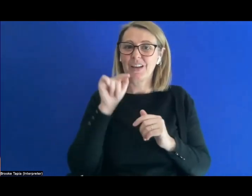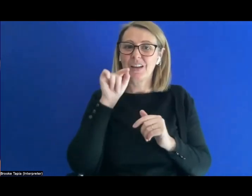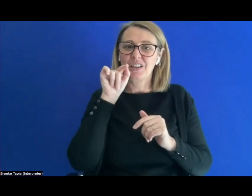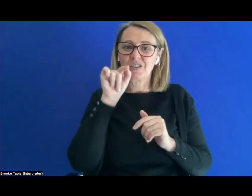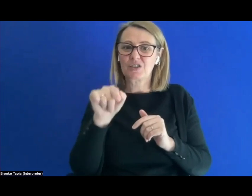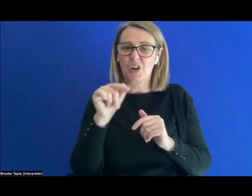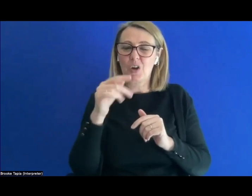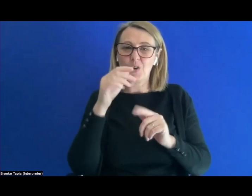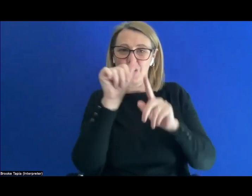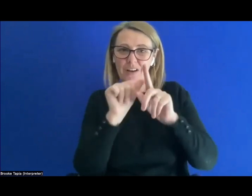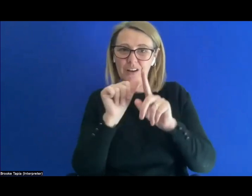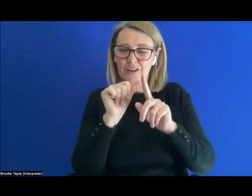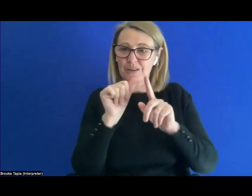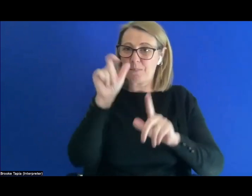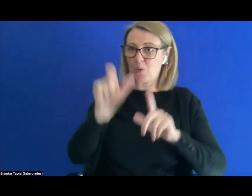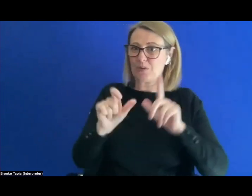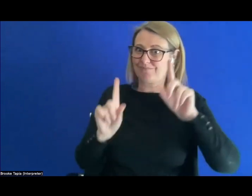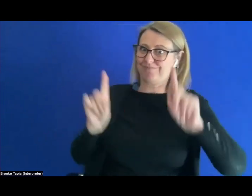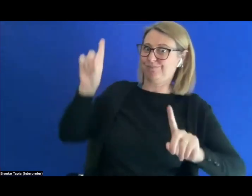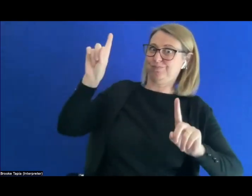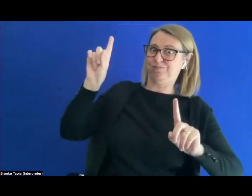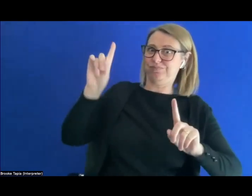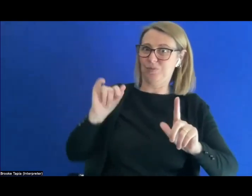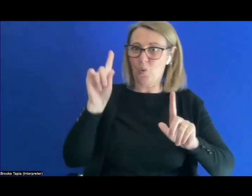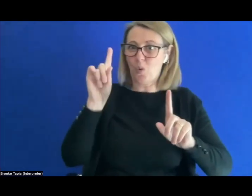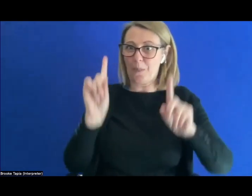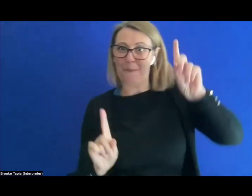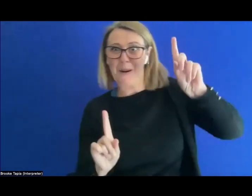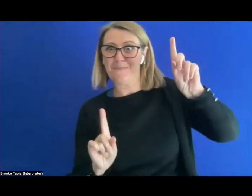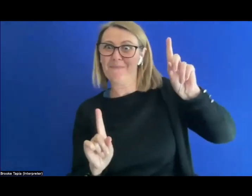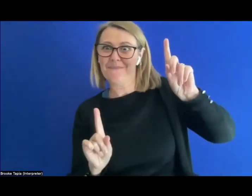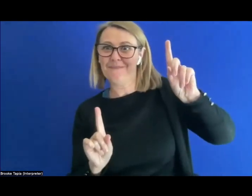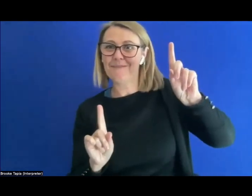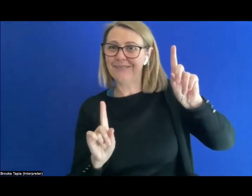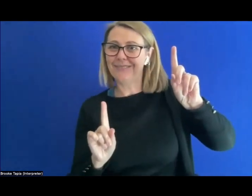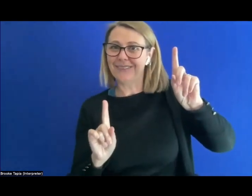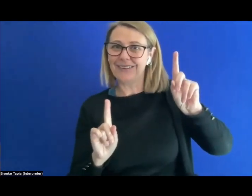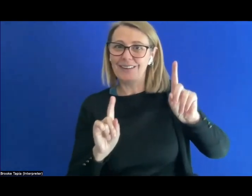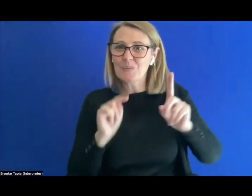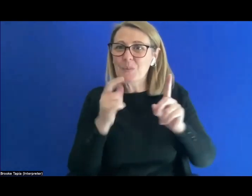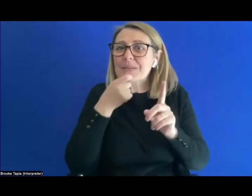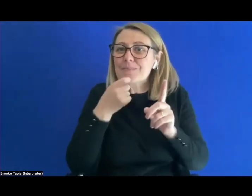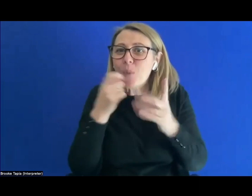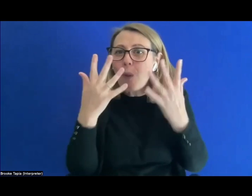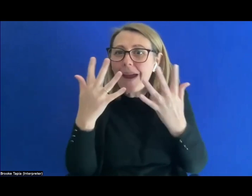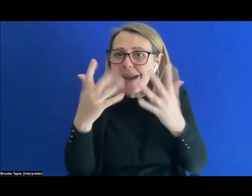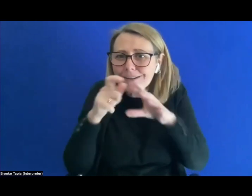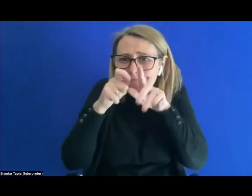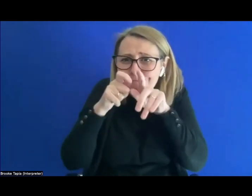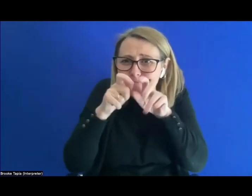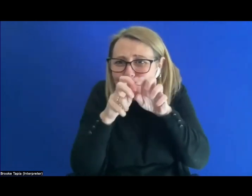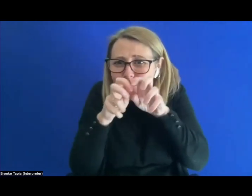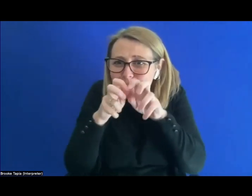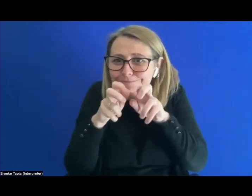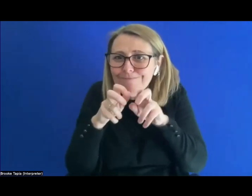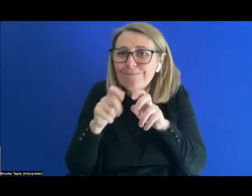way bigger than you or way, way smaller, or with tiny hands, tiny, tiny child hands is different,